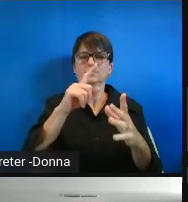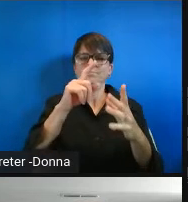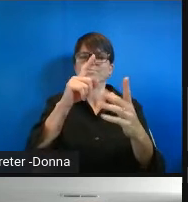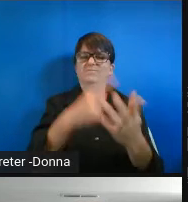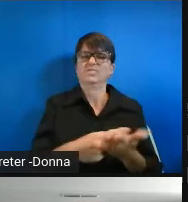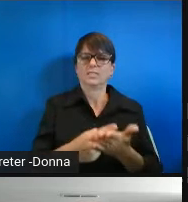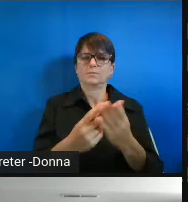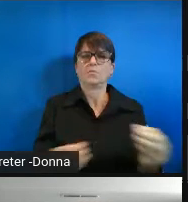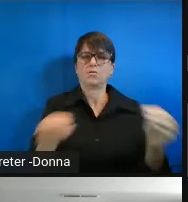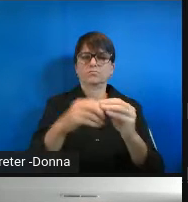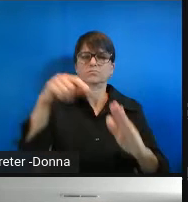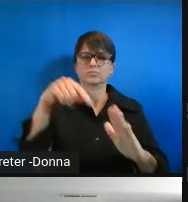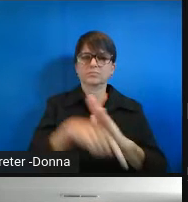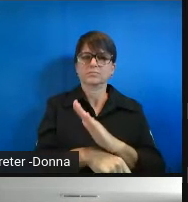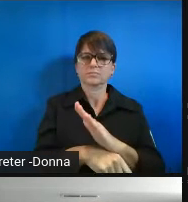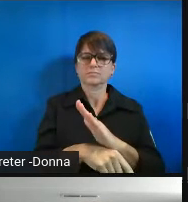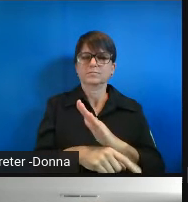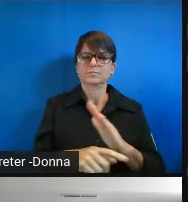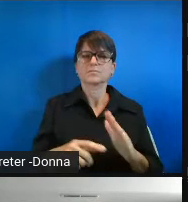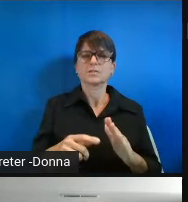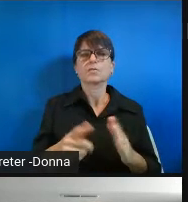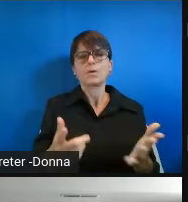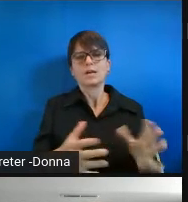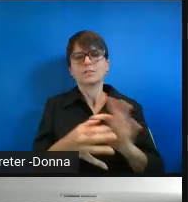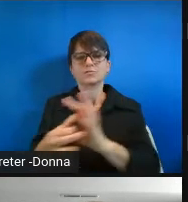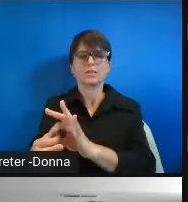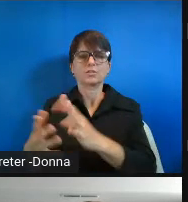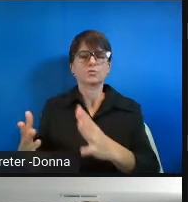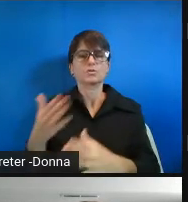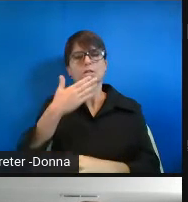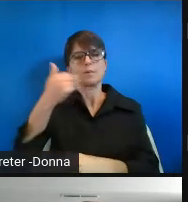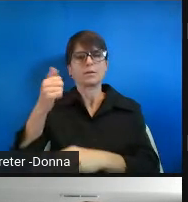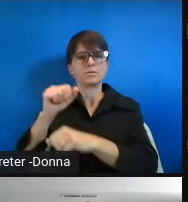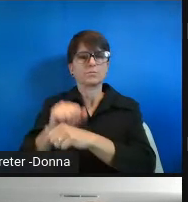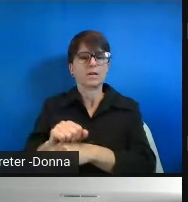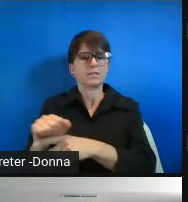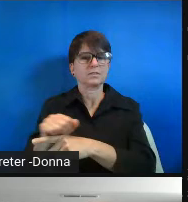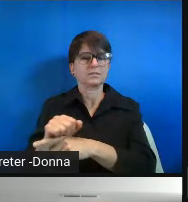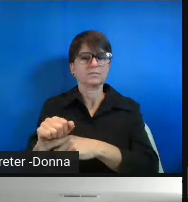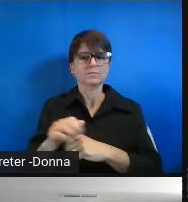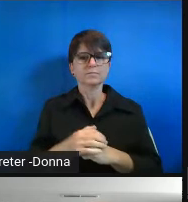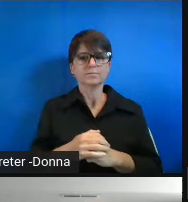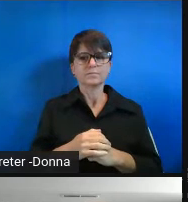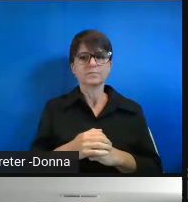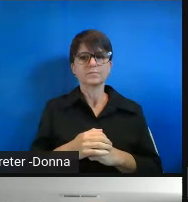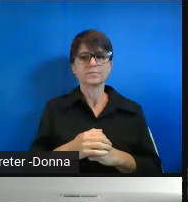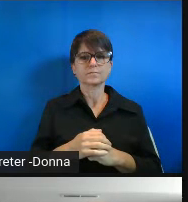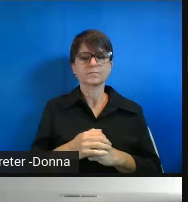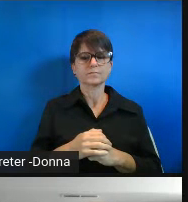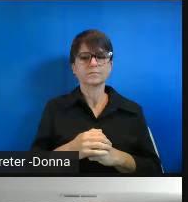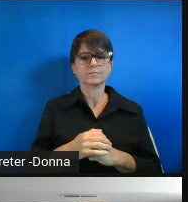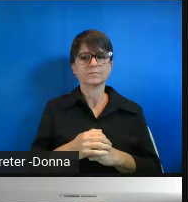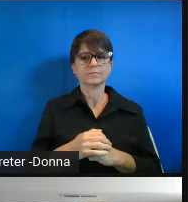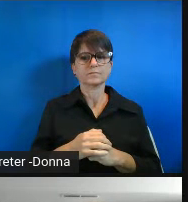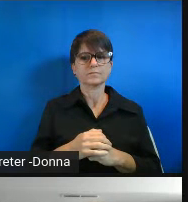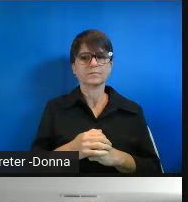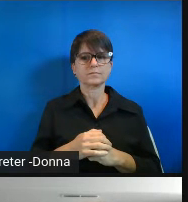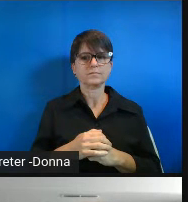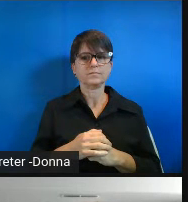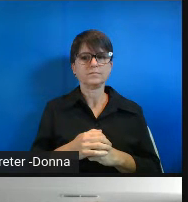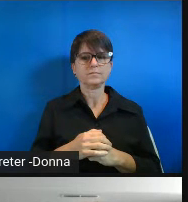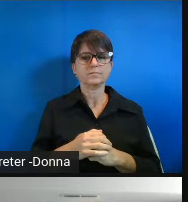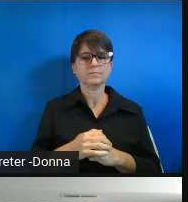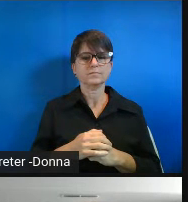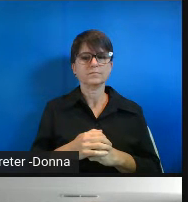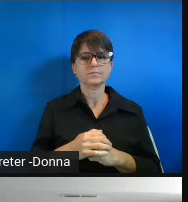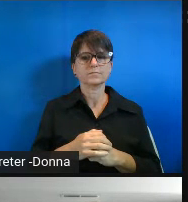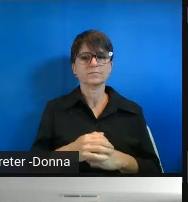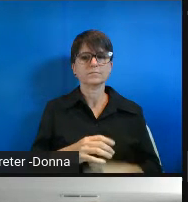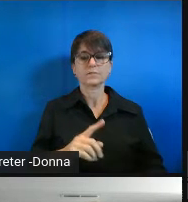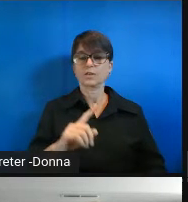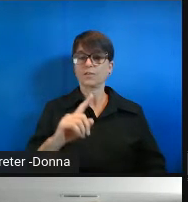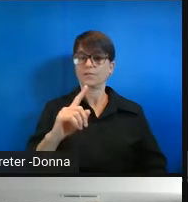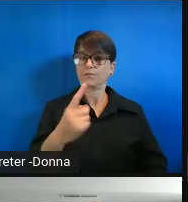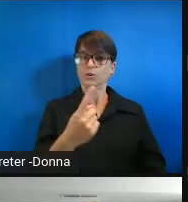When it comes to best practices, The first non-native user interface